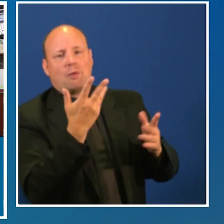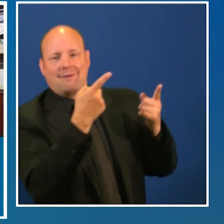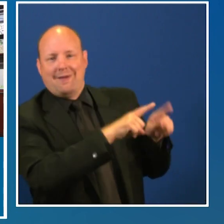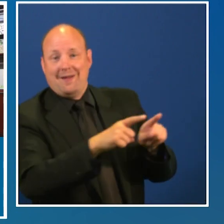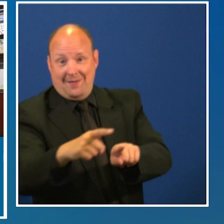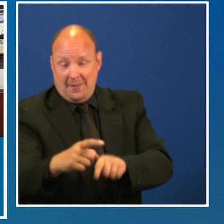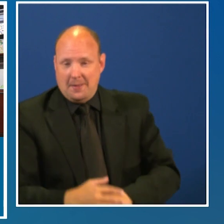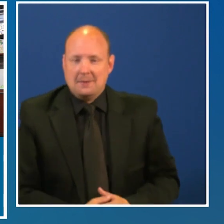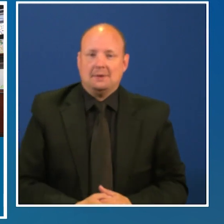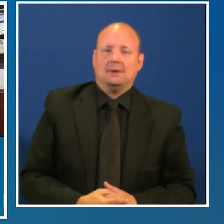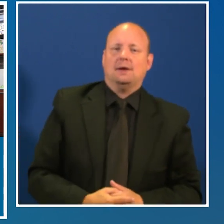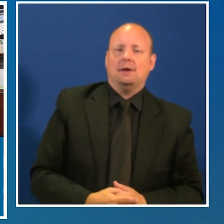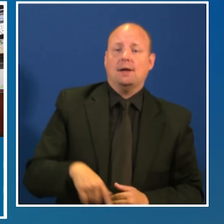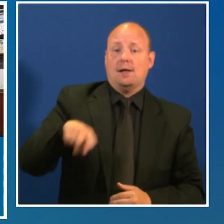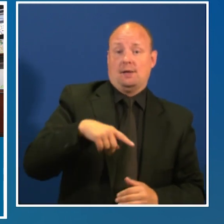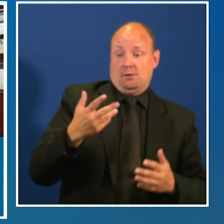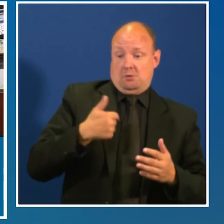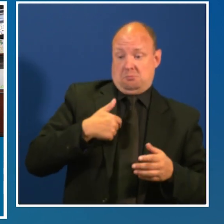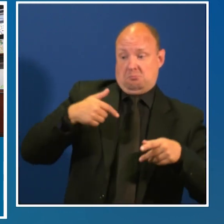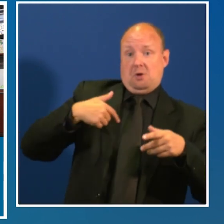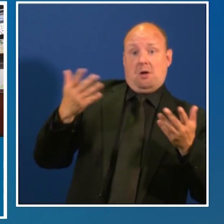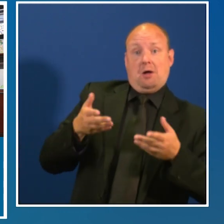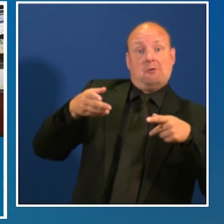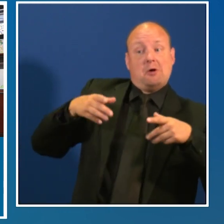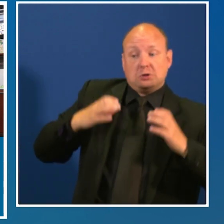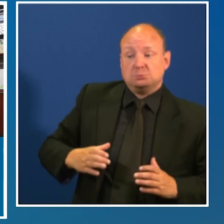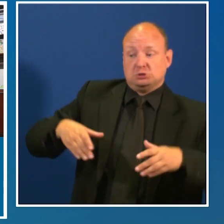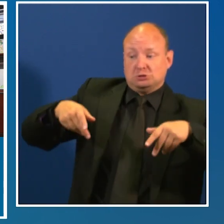City Hall will reopen with limited hours on Mondays and